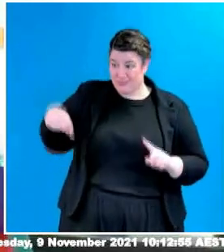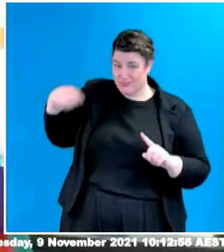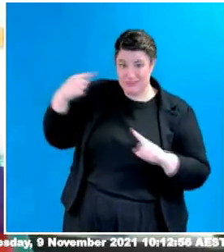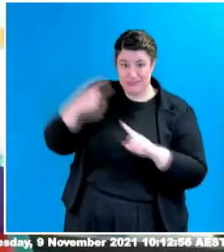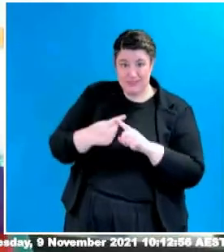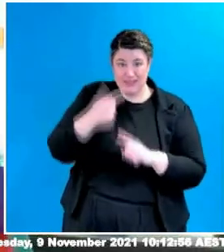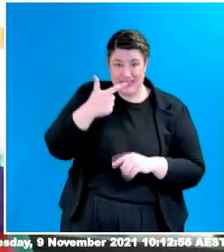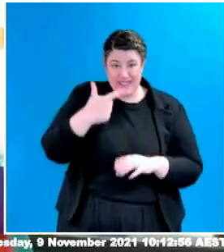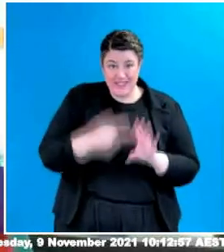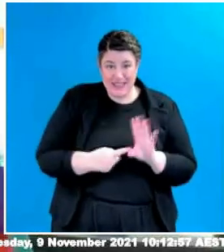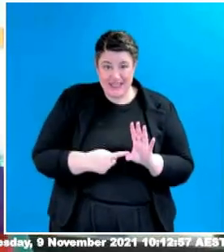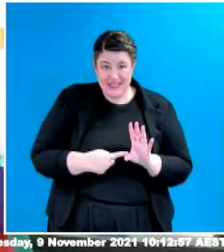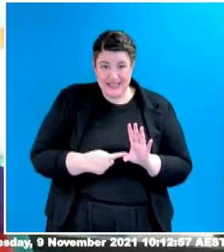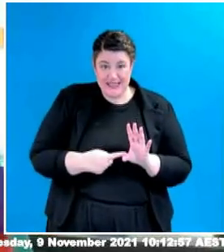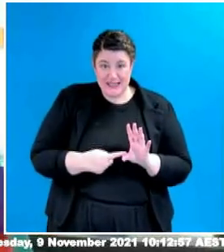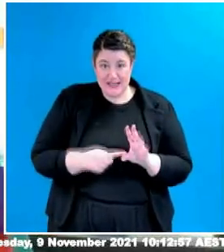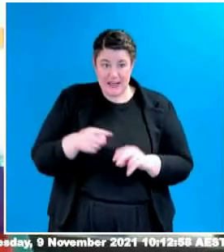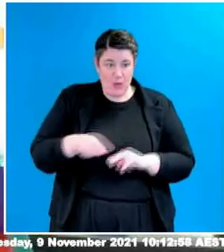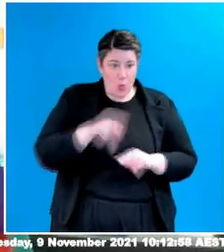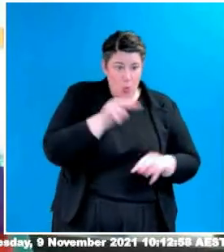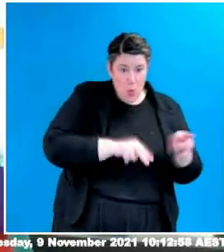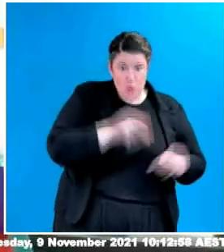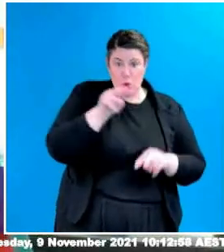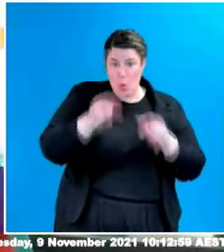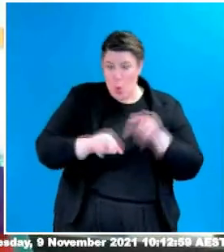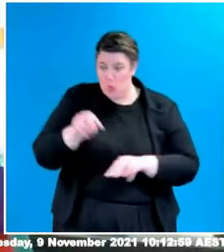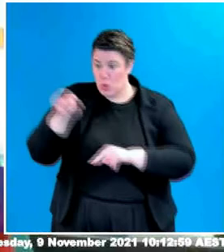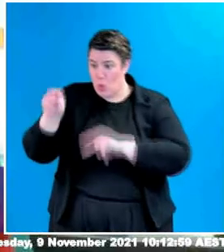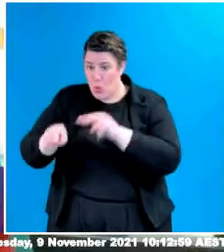that work of auditing places of detention, the intervention work in